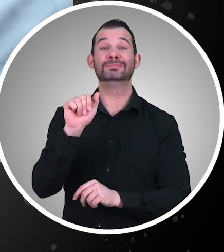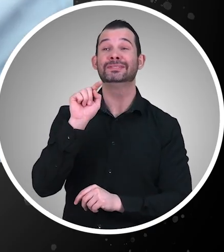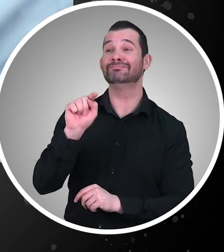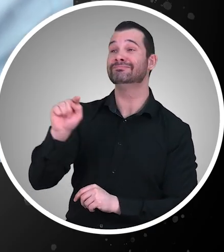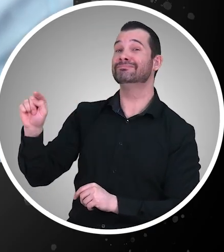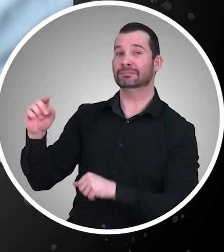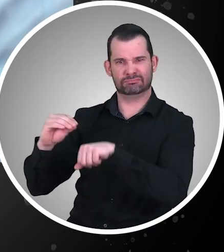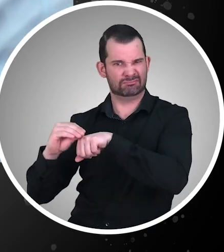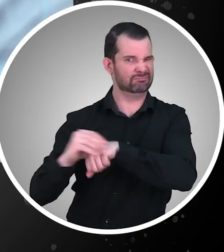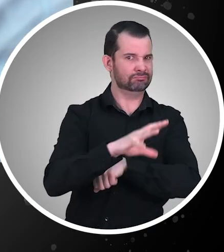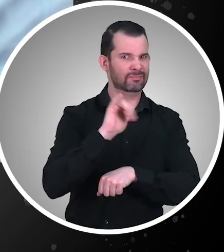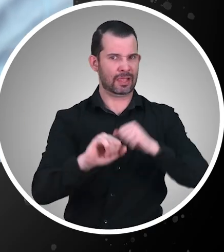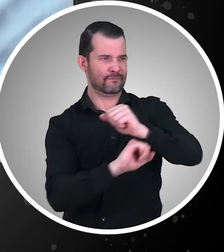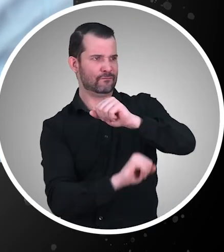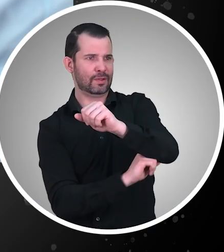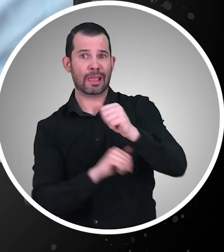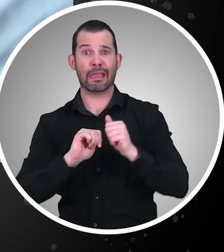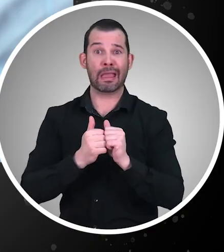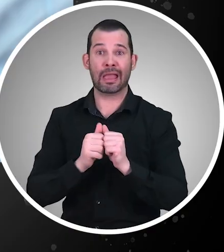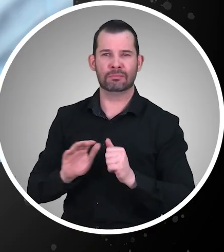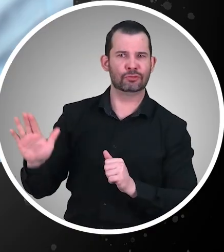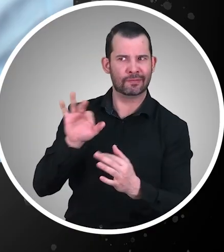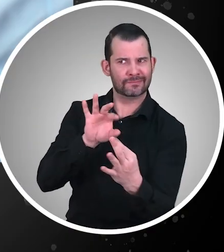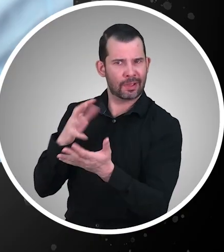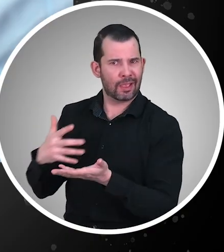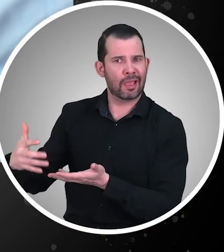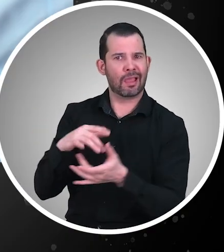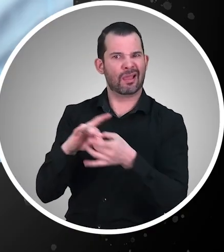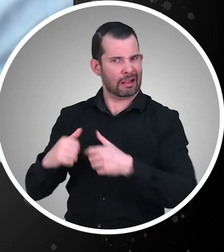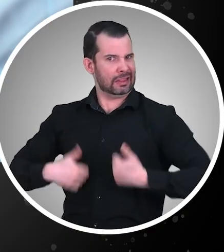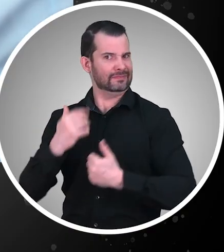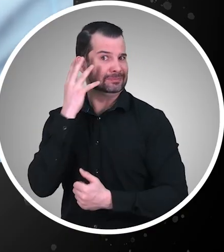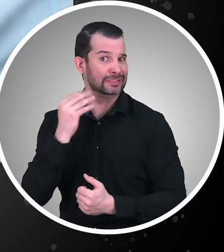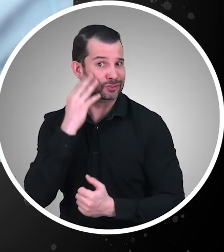People with disabilities shaped this framework through their feedback and lived experience.